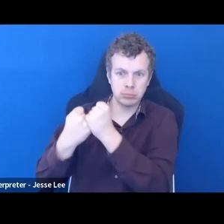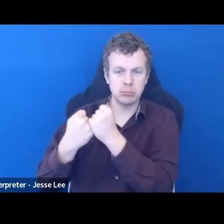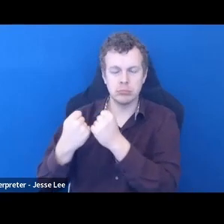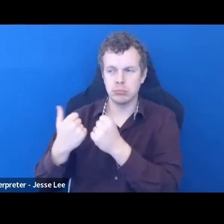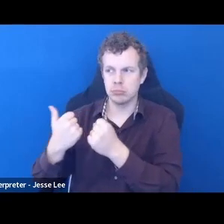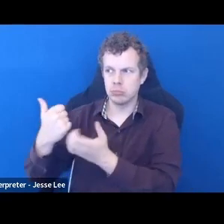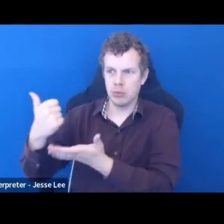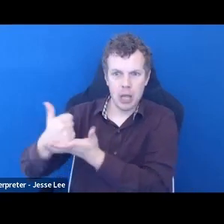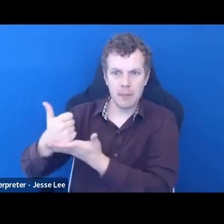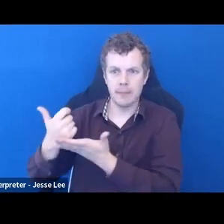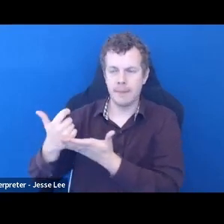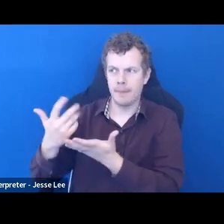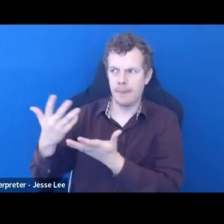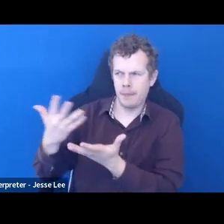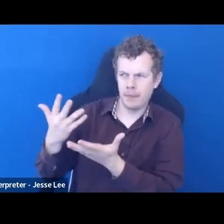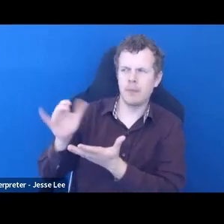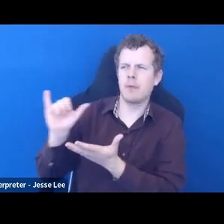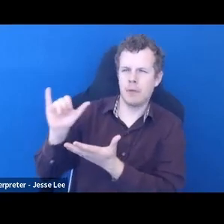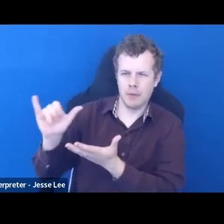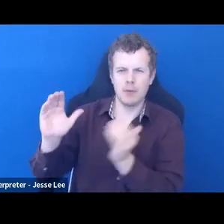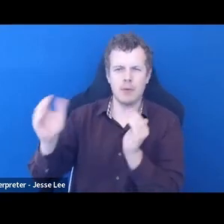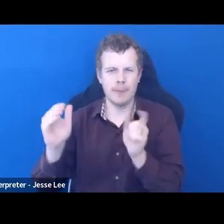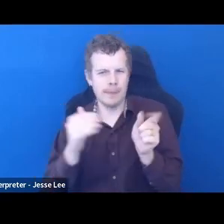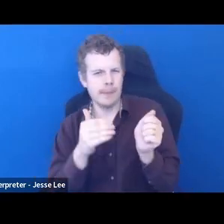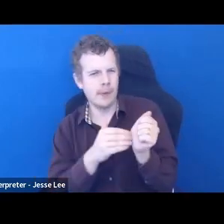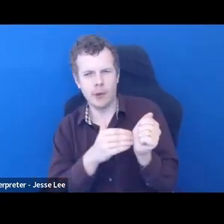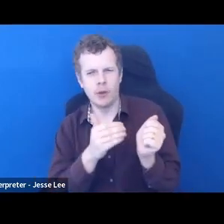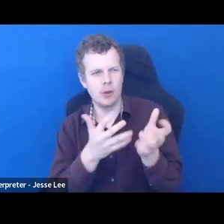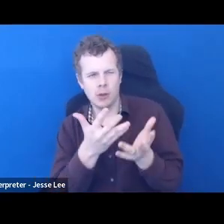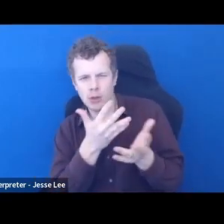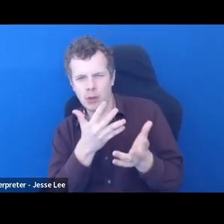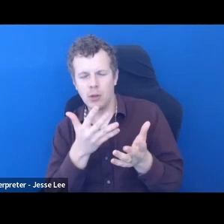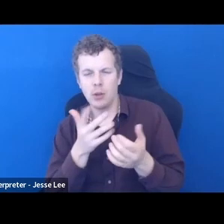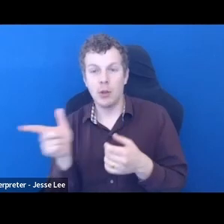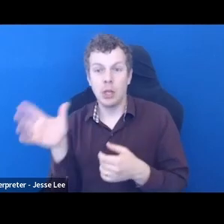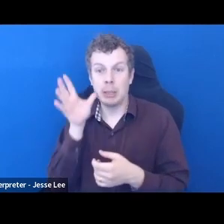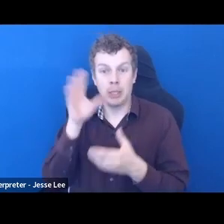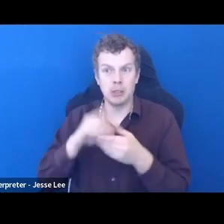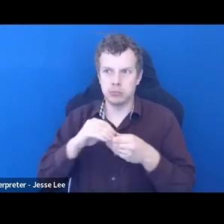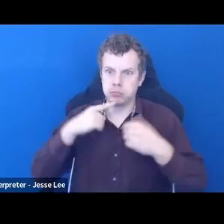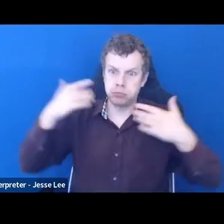between clinic and the education team. And talked about how that was an extremely valuable resource.